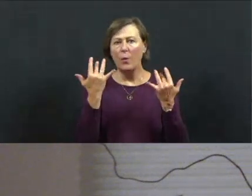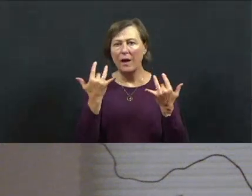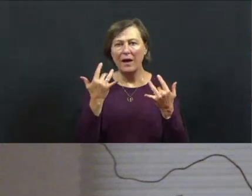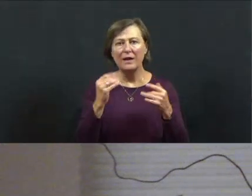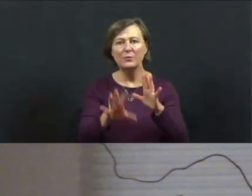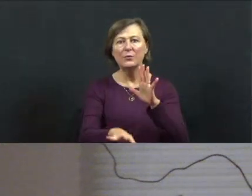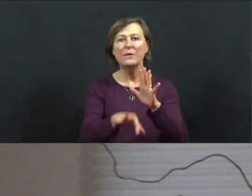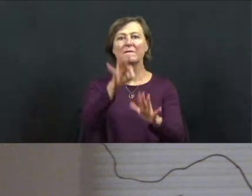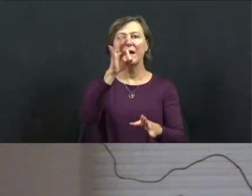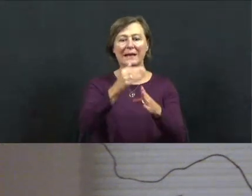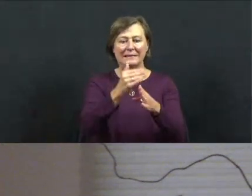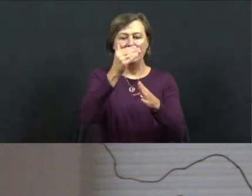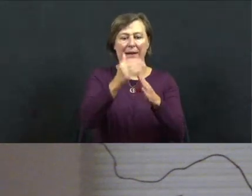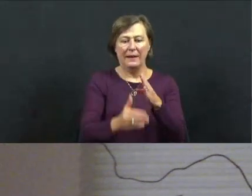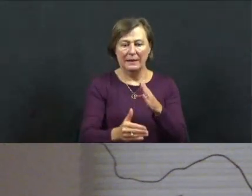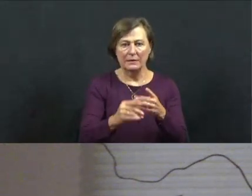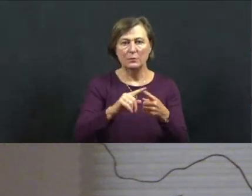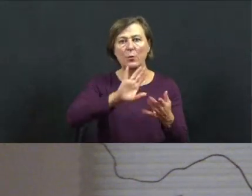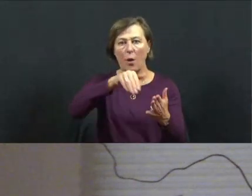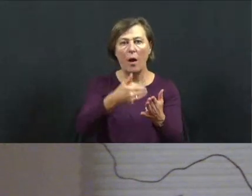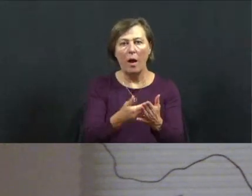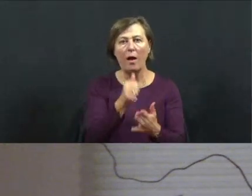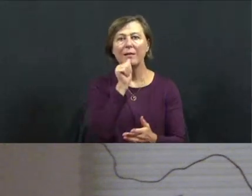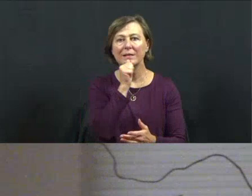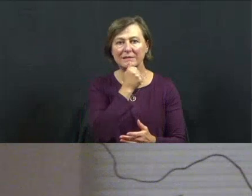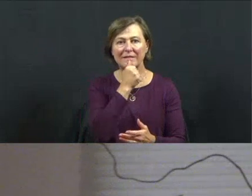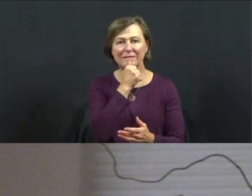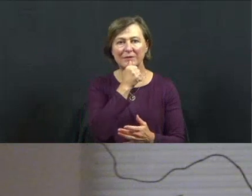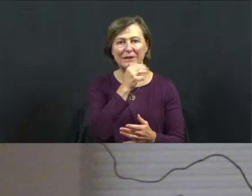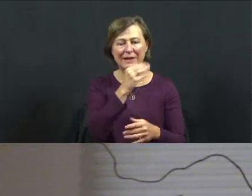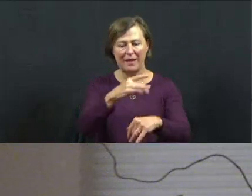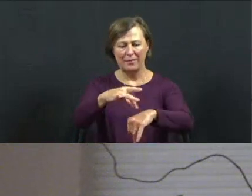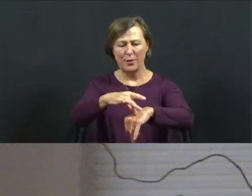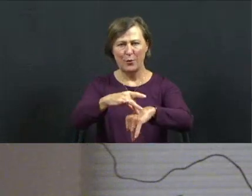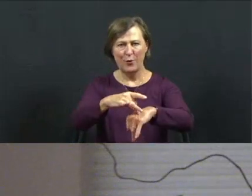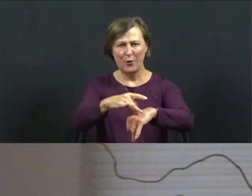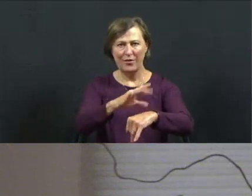to all suffering. And the earth was his witness. Mara